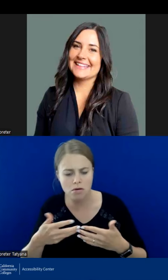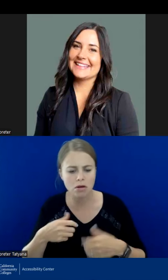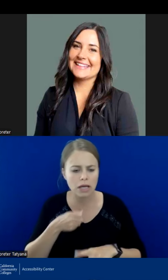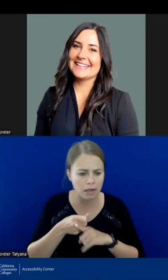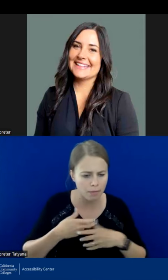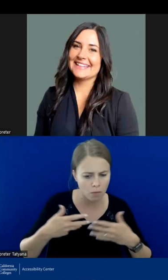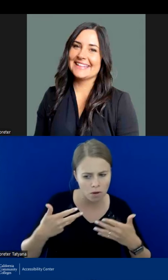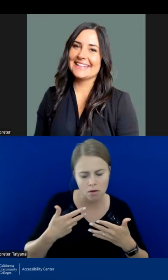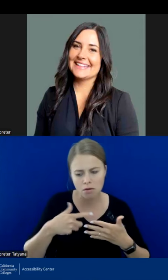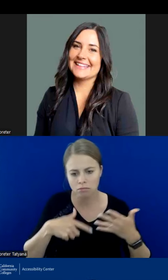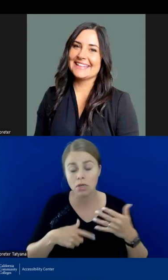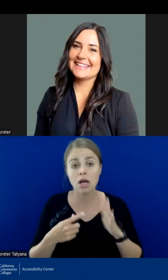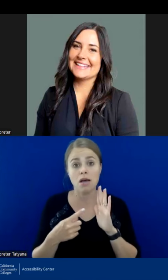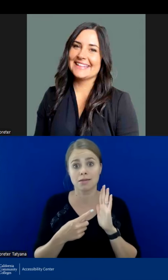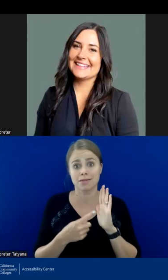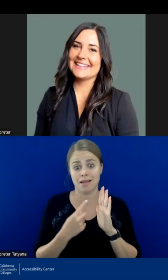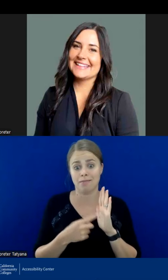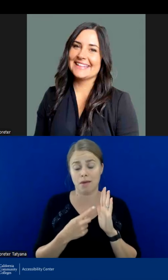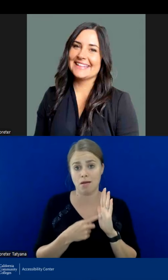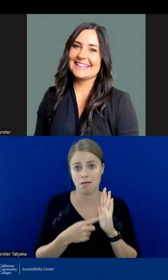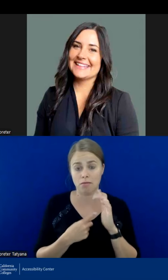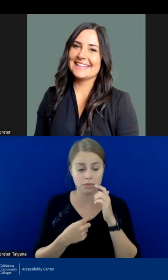Or maybe sometimes you can ignore,